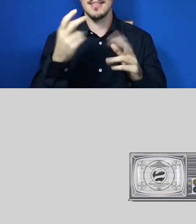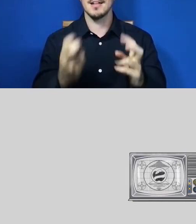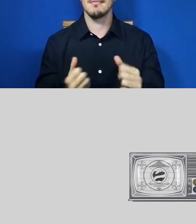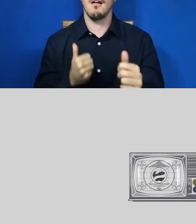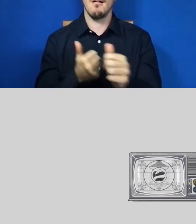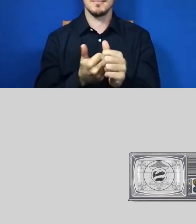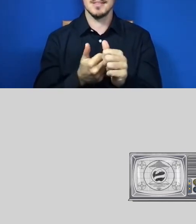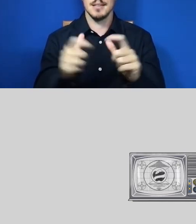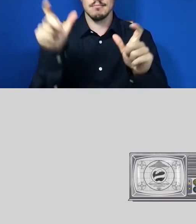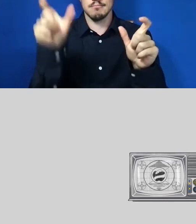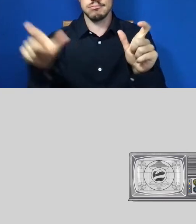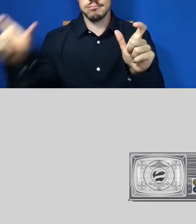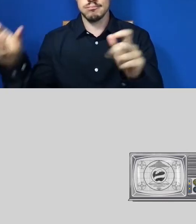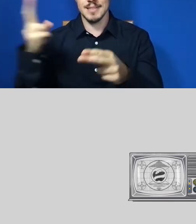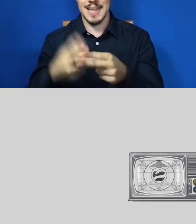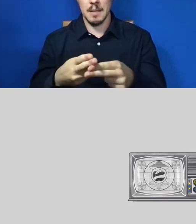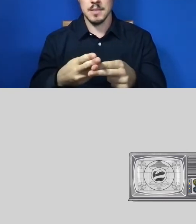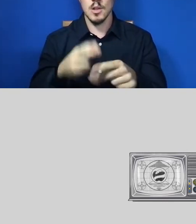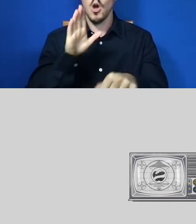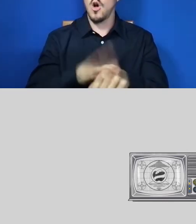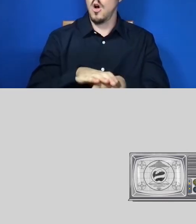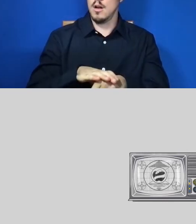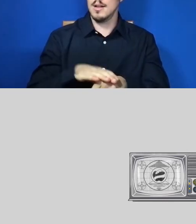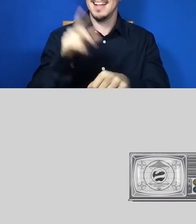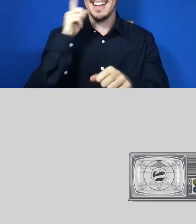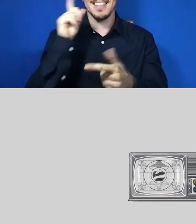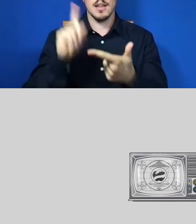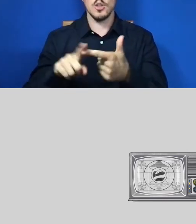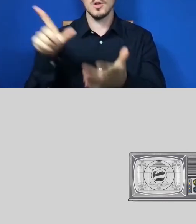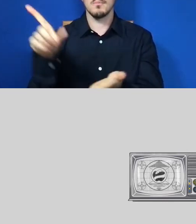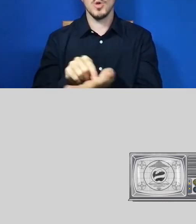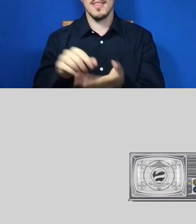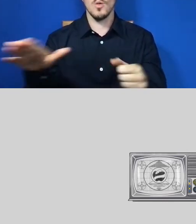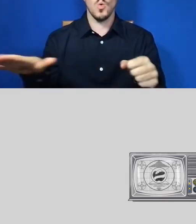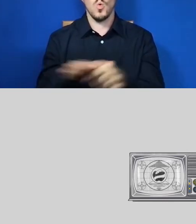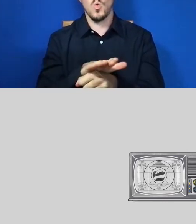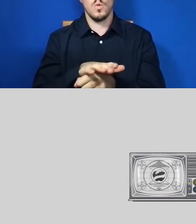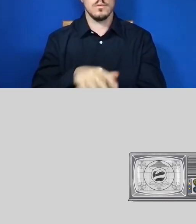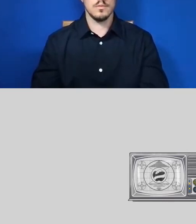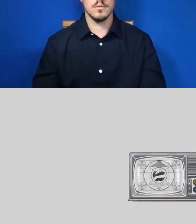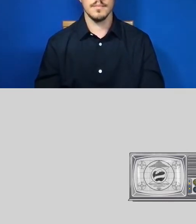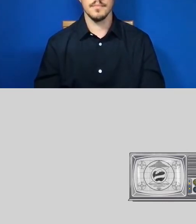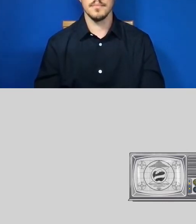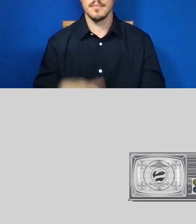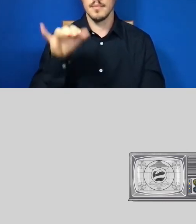and then update the column names on that dataset and then print the entire dataset.